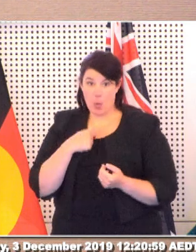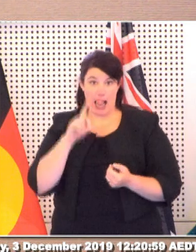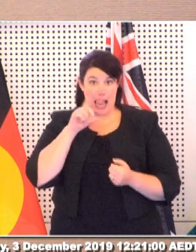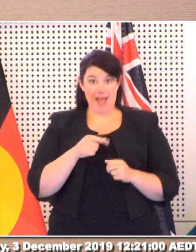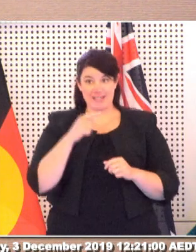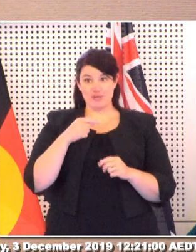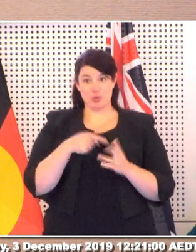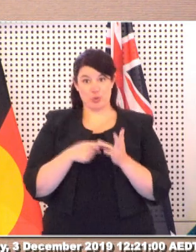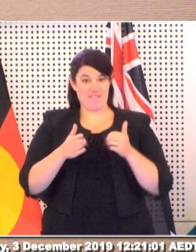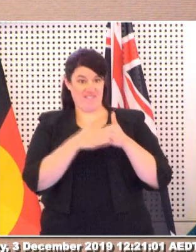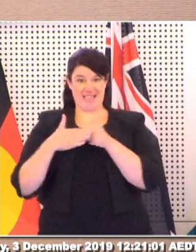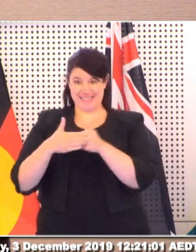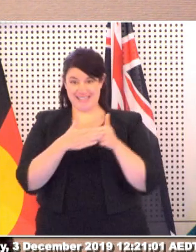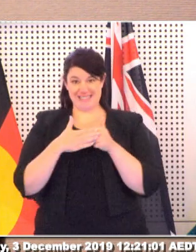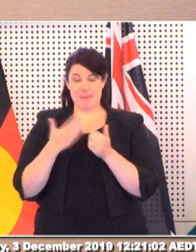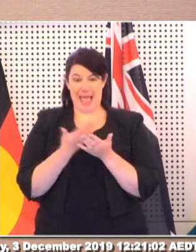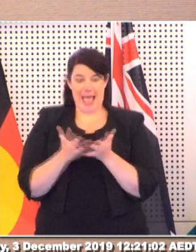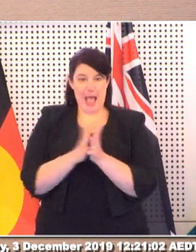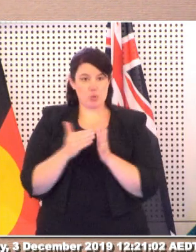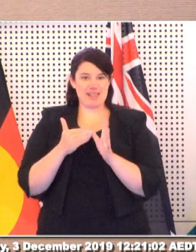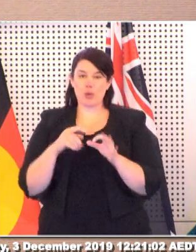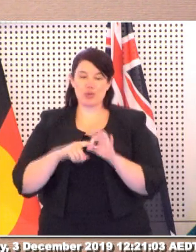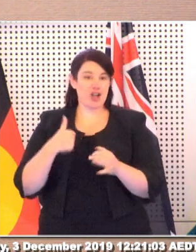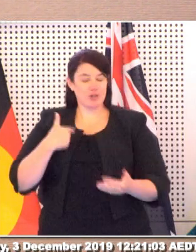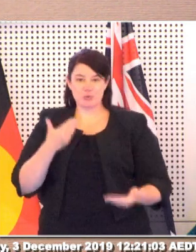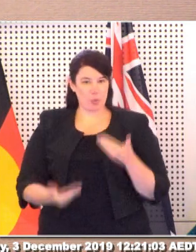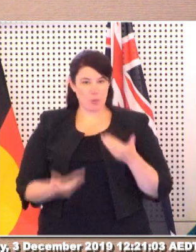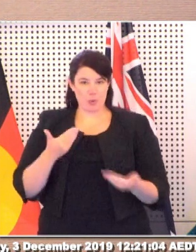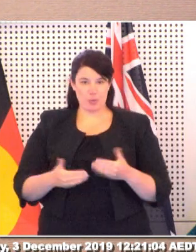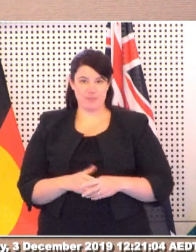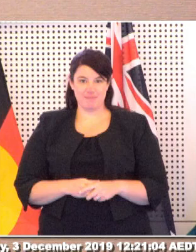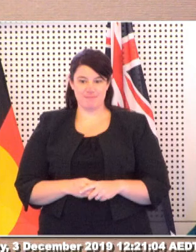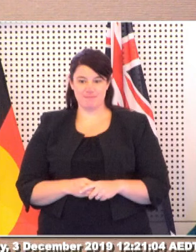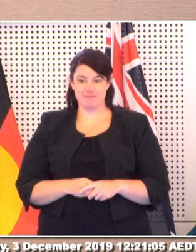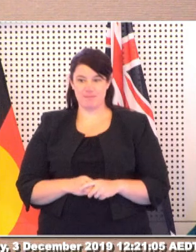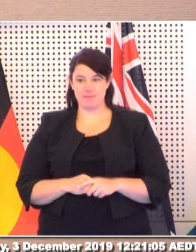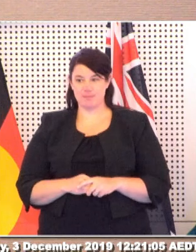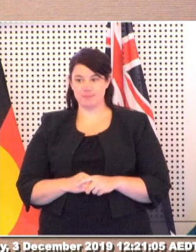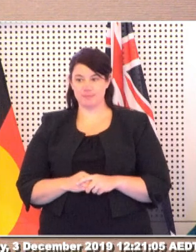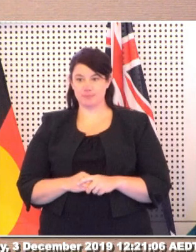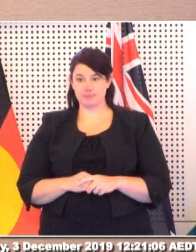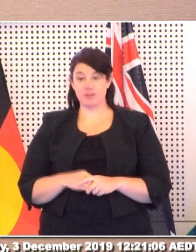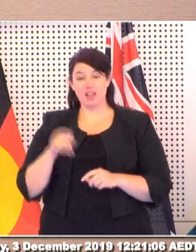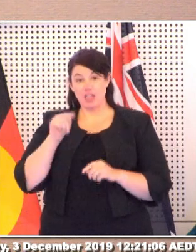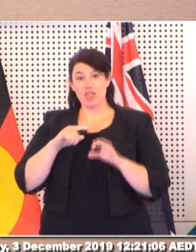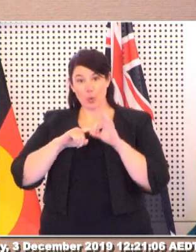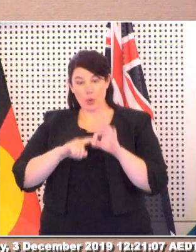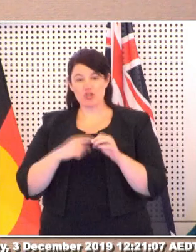That’s the question. Yes. That is, I think, the question that we need to wrestle with.